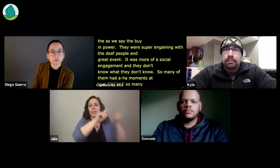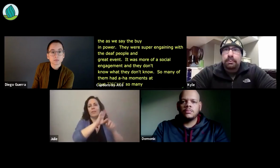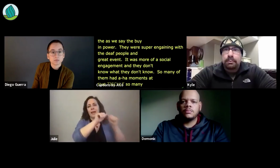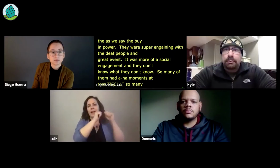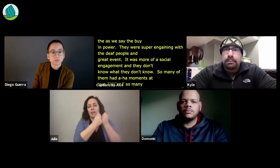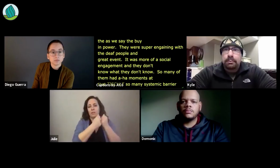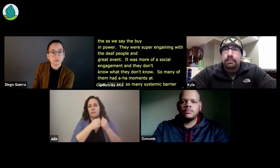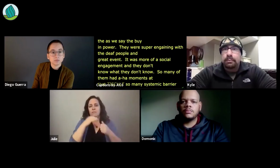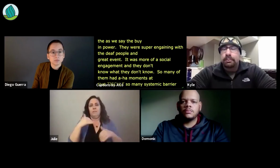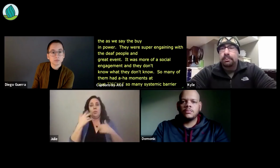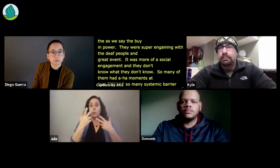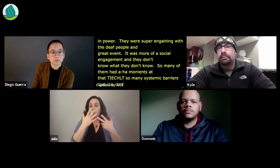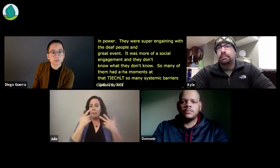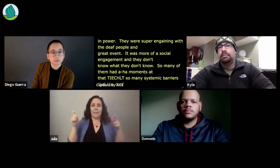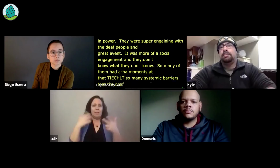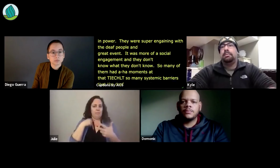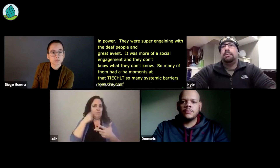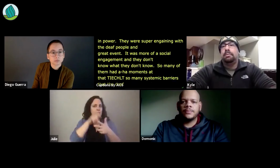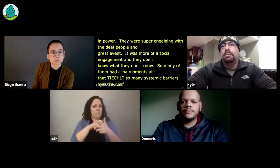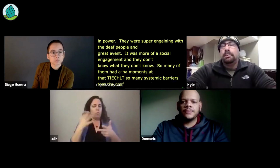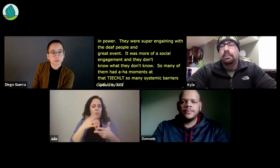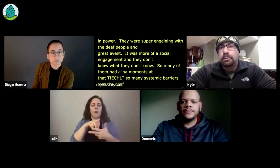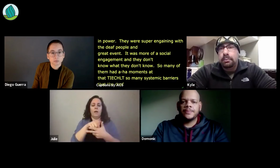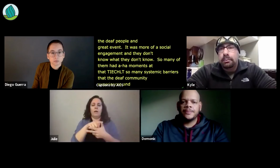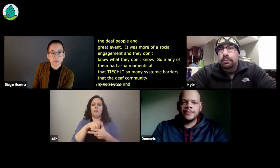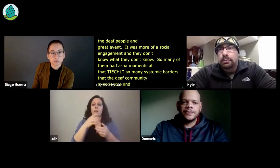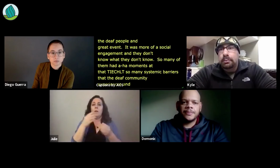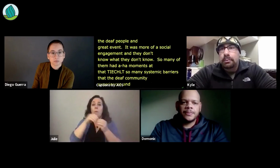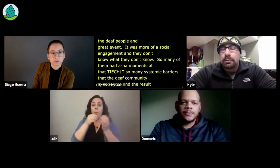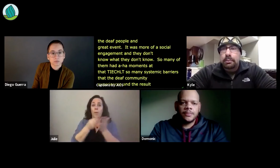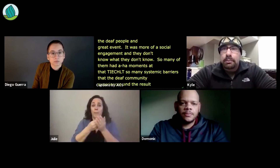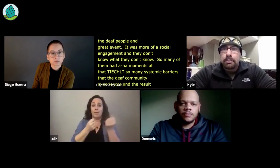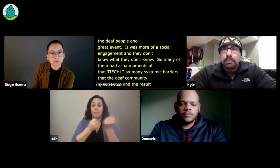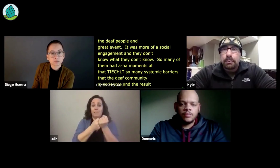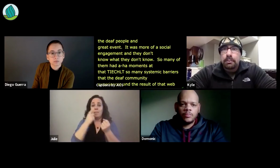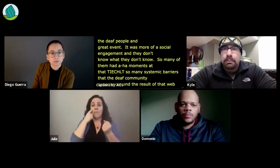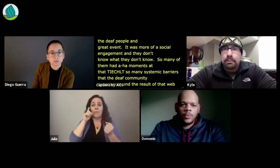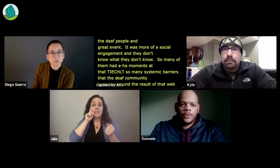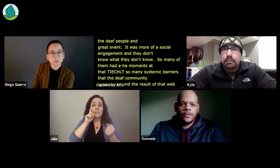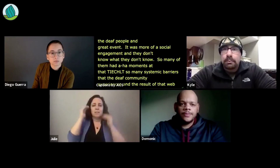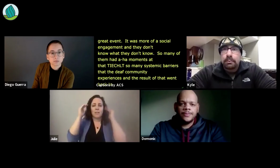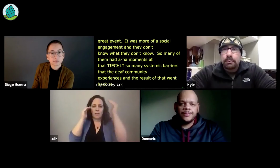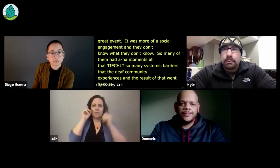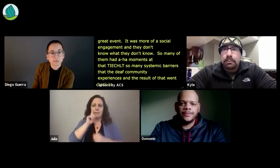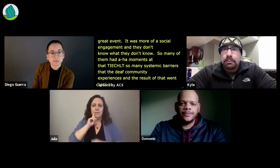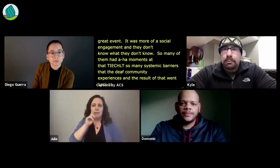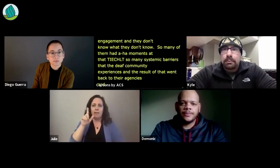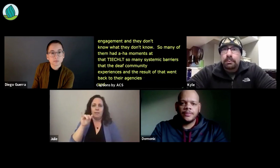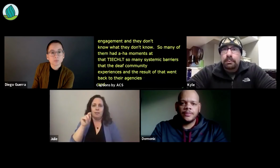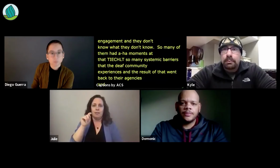went back to their agencies, and there were three big things that I noticed-- more financial support for deaf adult literacy.